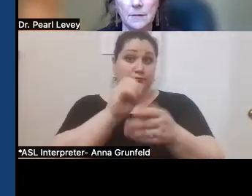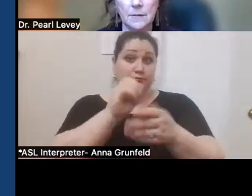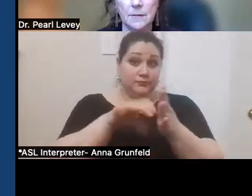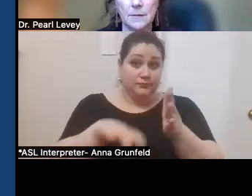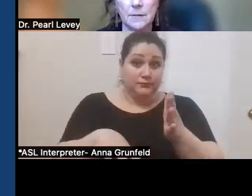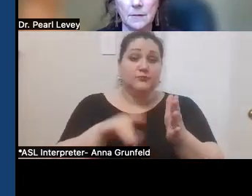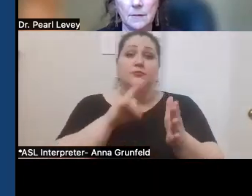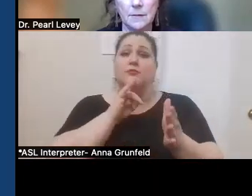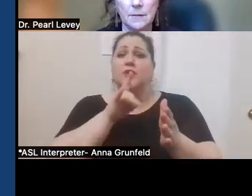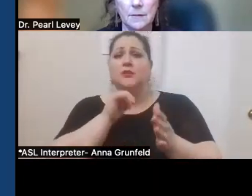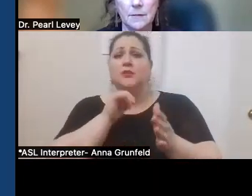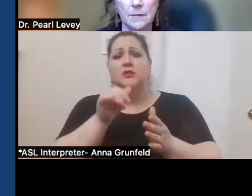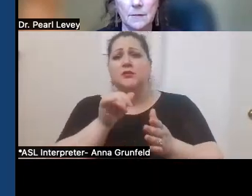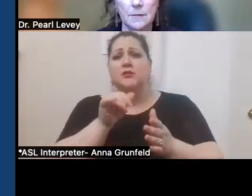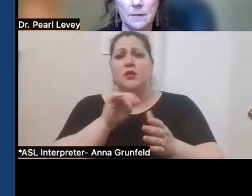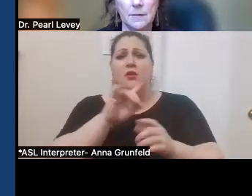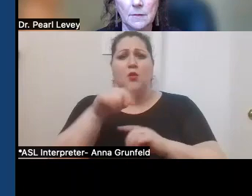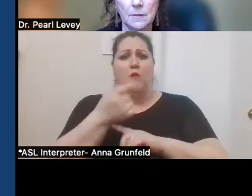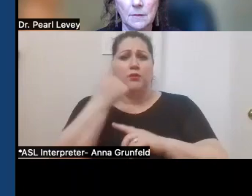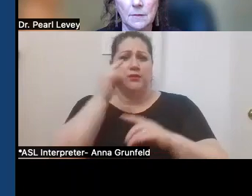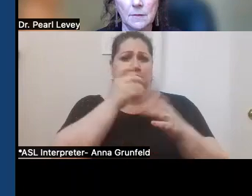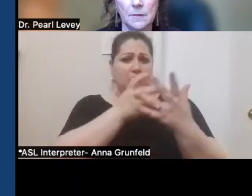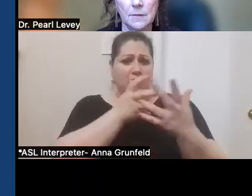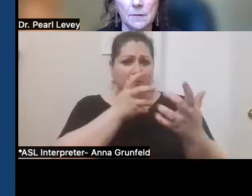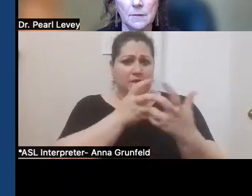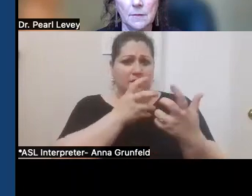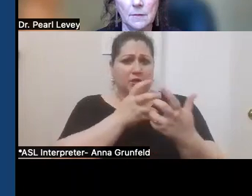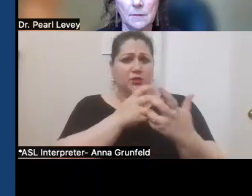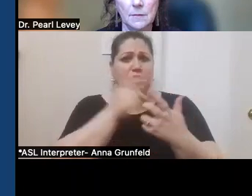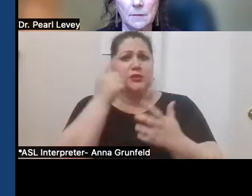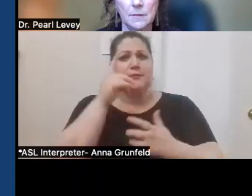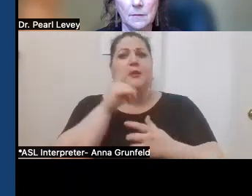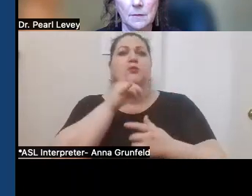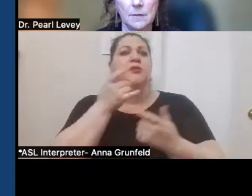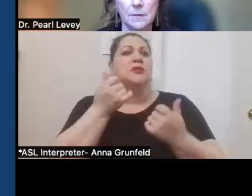but I think it's any situation where it's supporting providing support to learners.